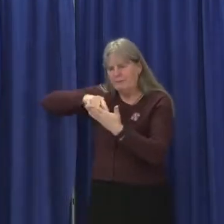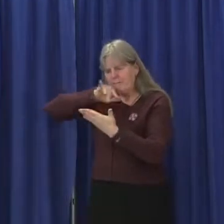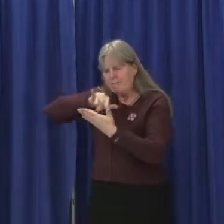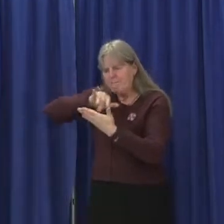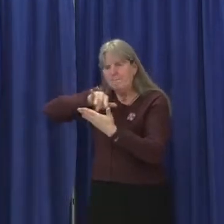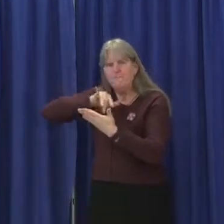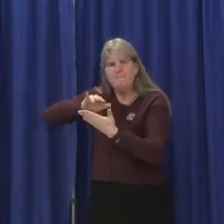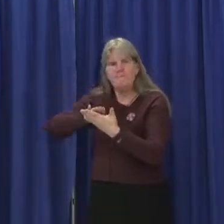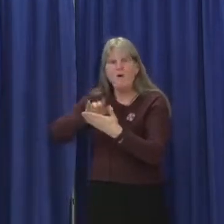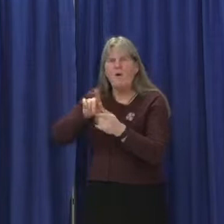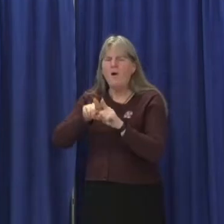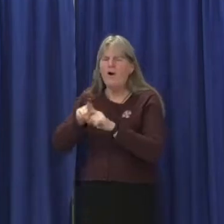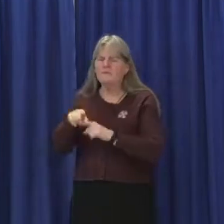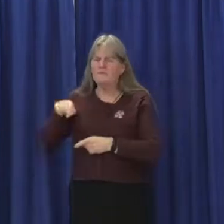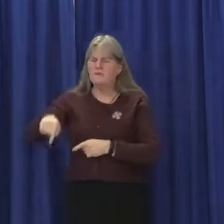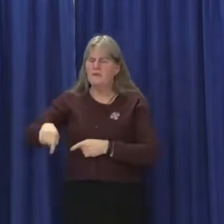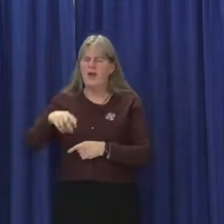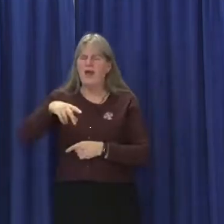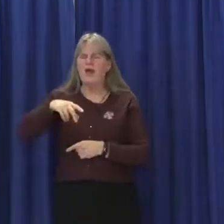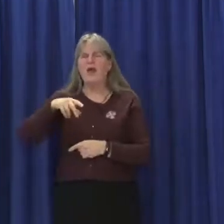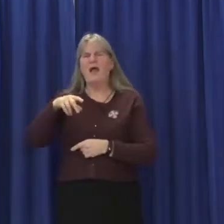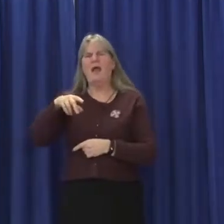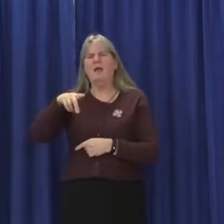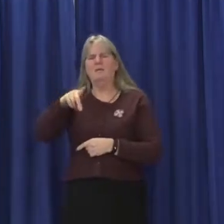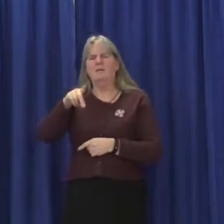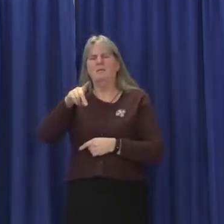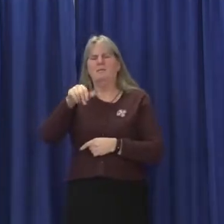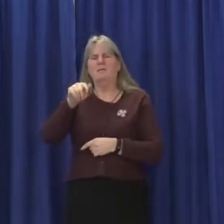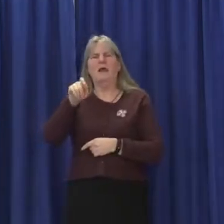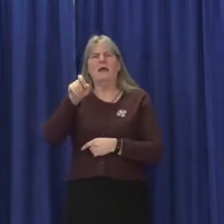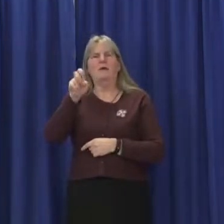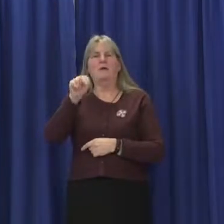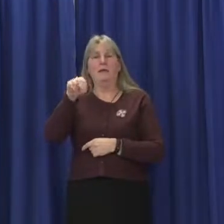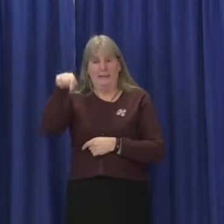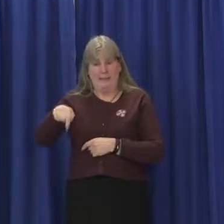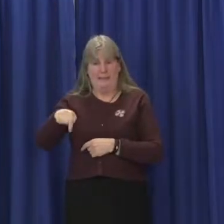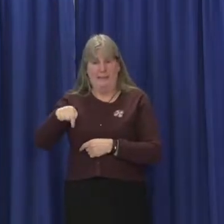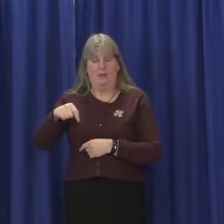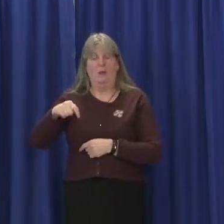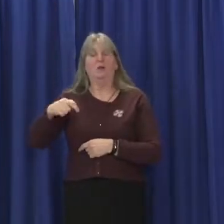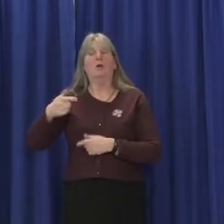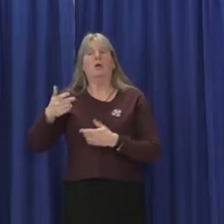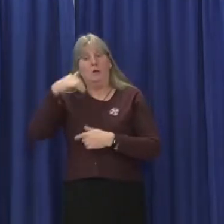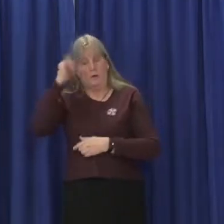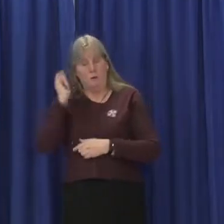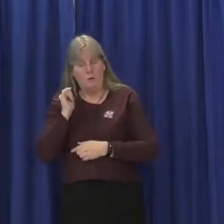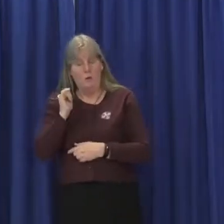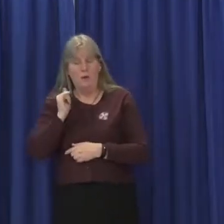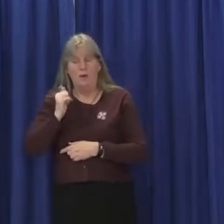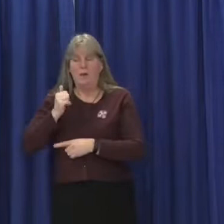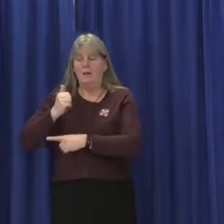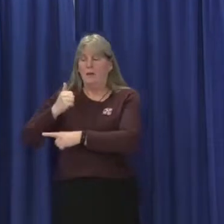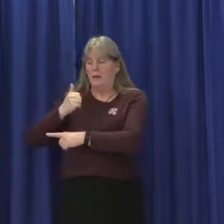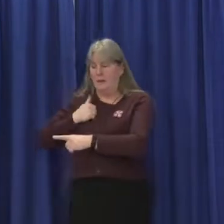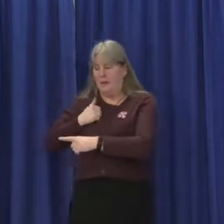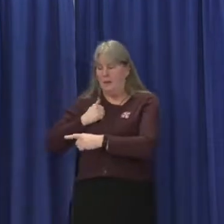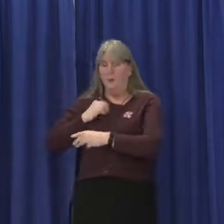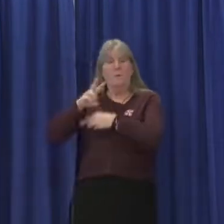disease or the epidemiology that we see around the world, and within Canada, and within Yukon. And it's the combination of all of those factors and